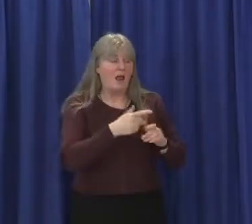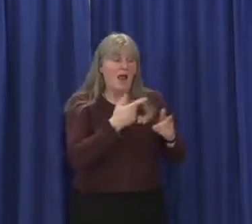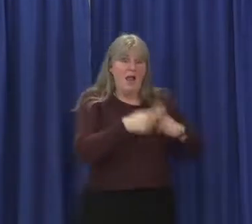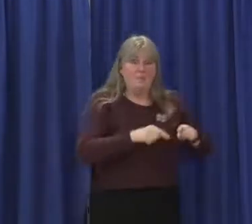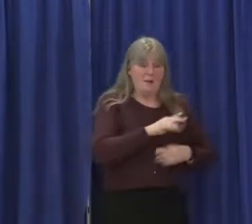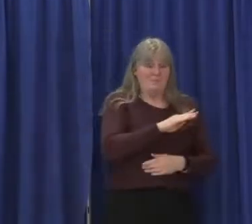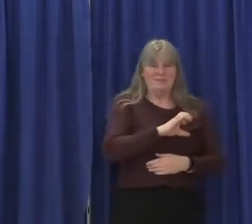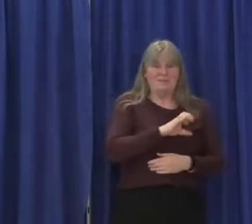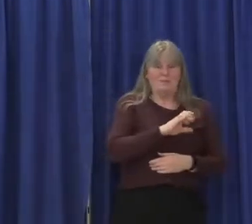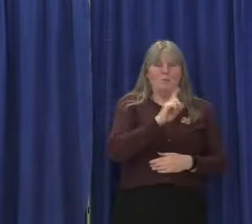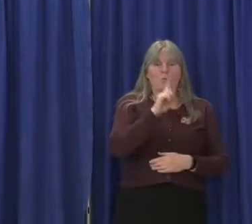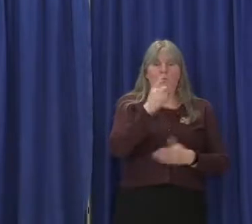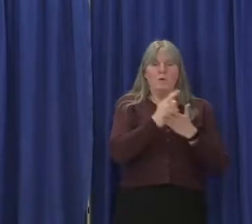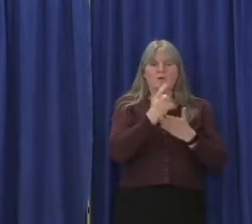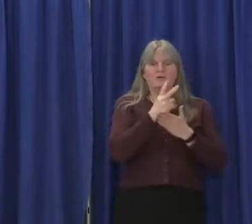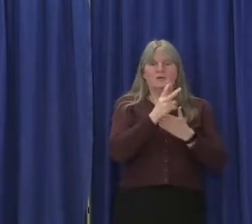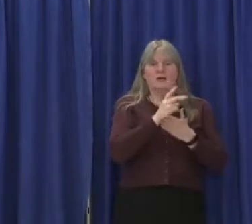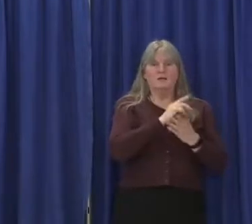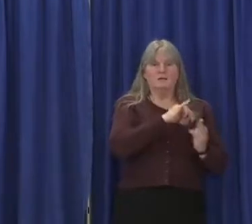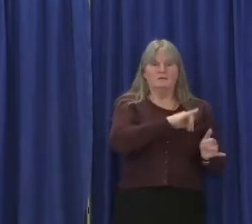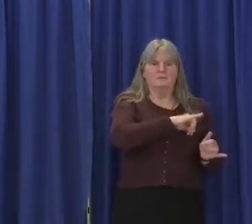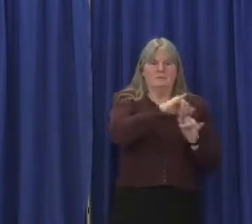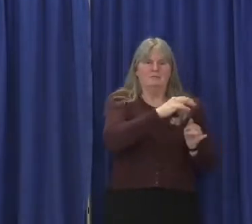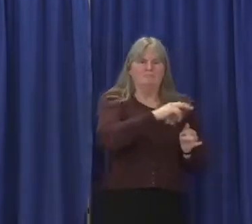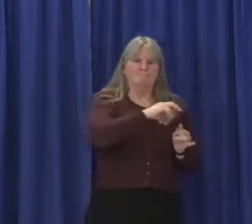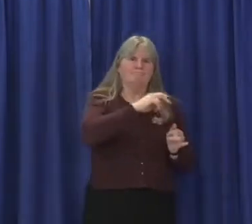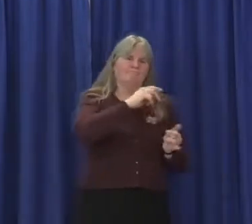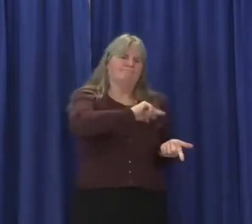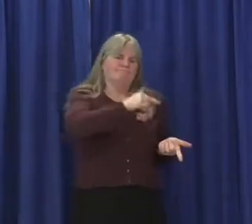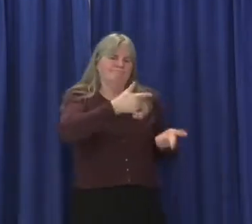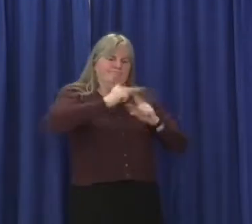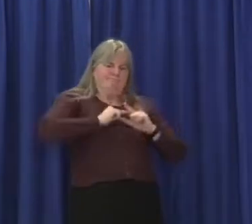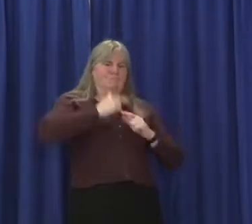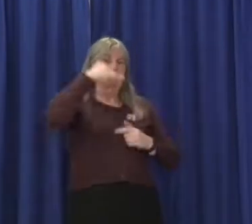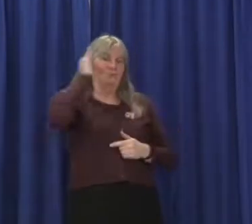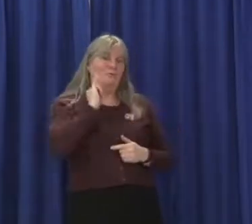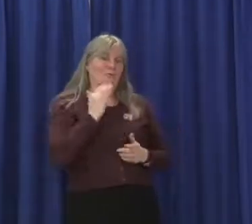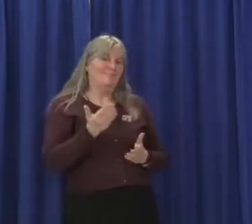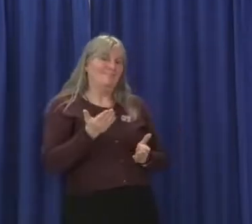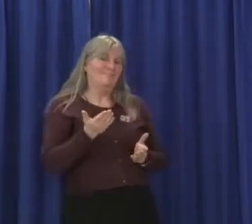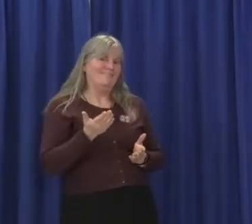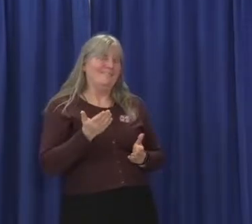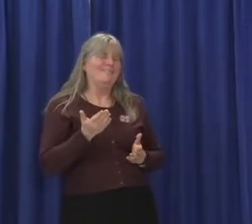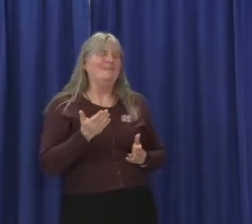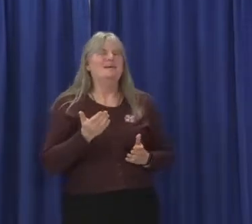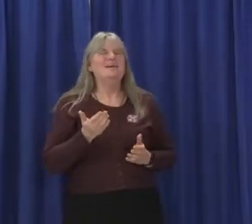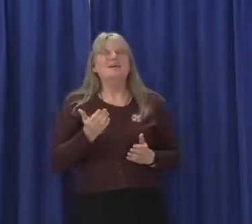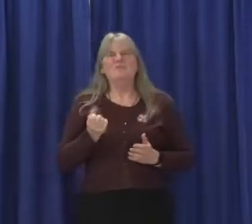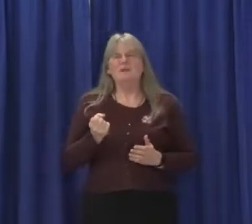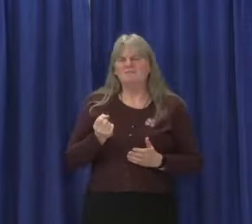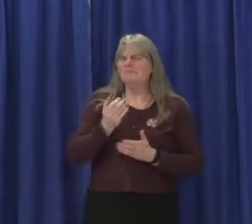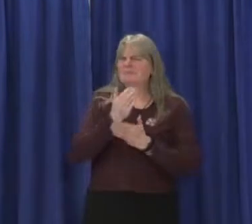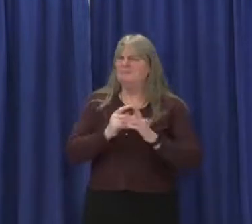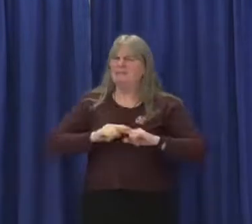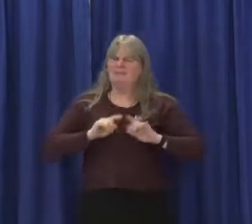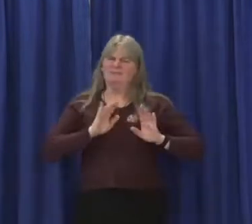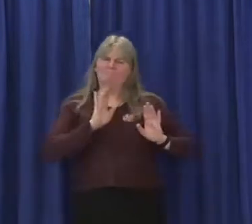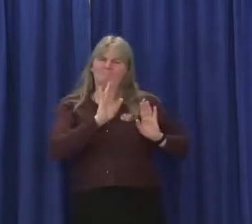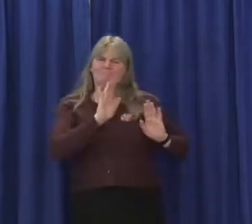But there's certain pockets in every big province that have different-- really significant differences, and we had, we don't always follow those